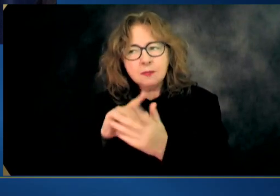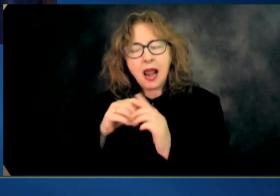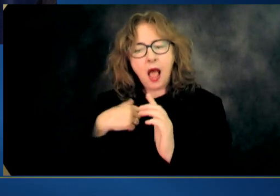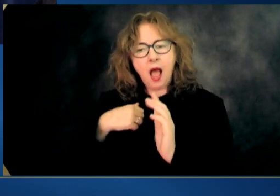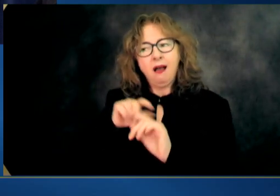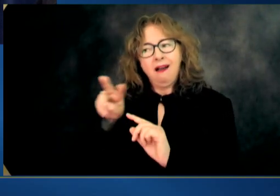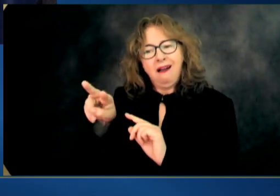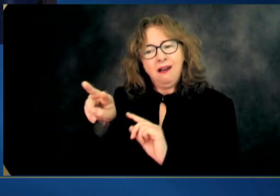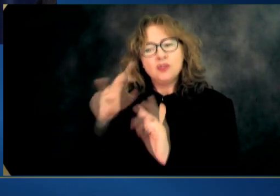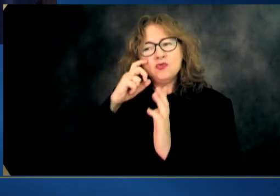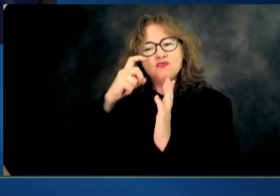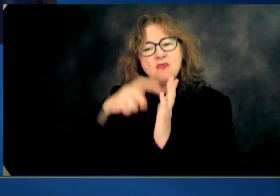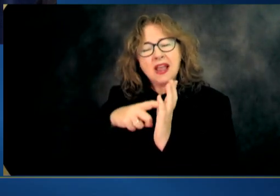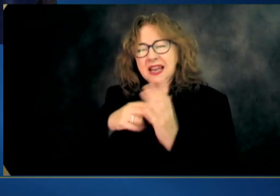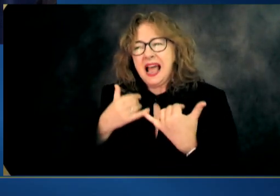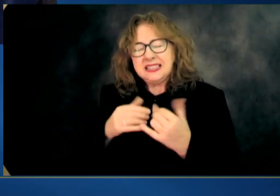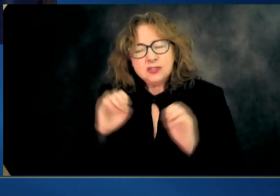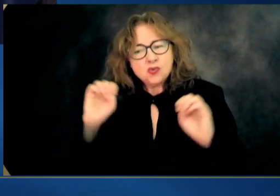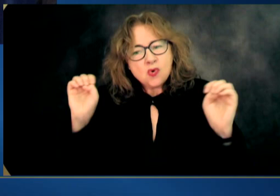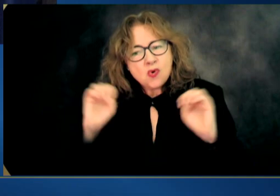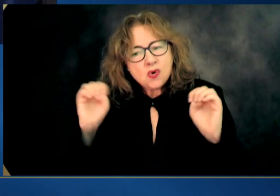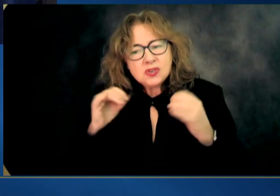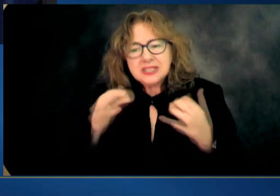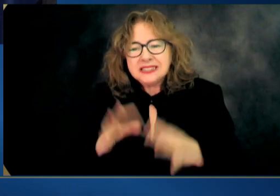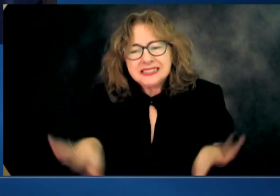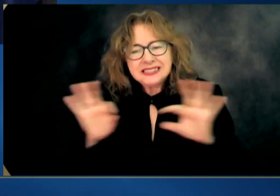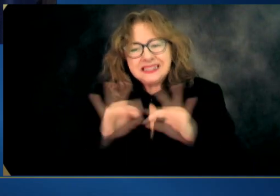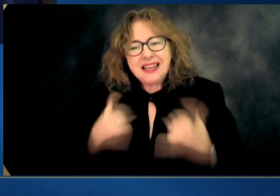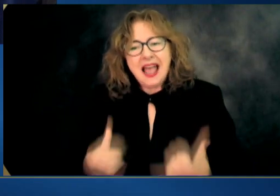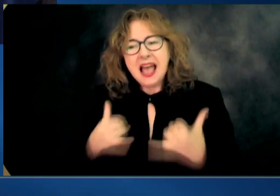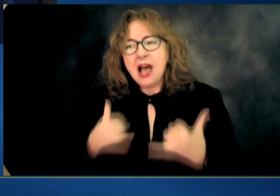the situation. These treatments can be life changing for people. They can prevent them